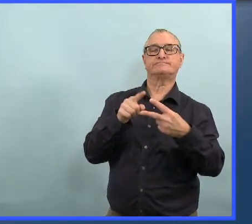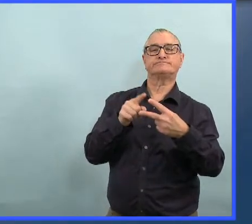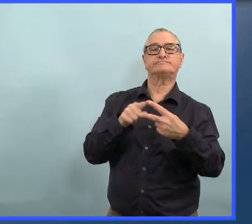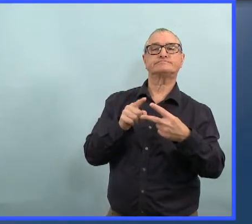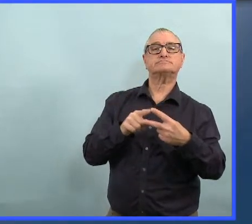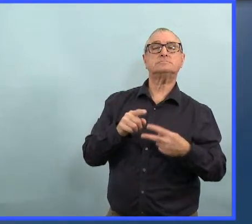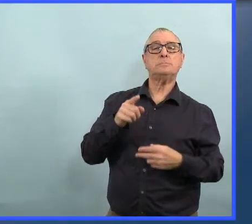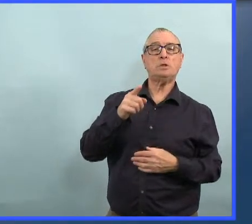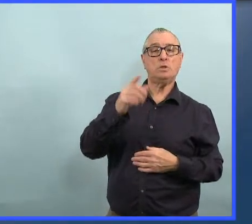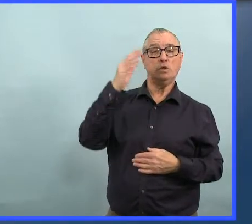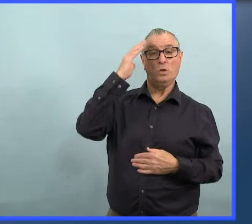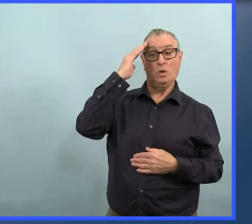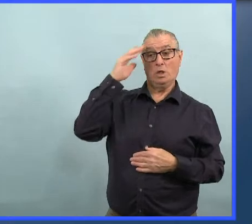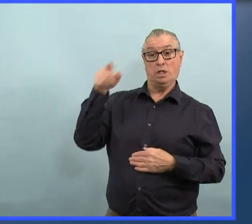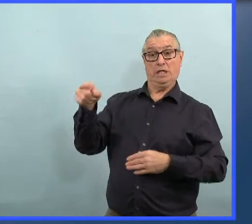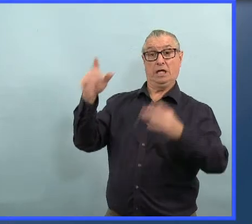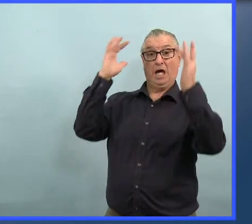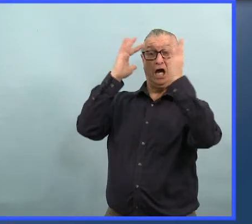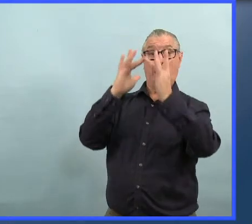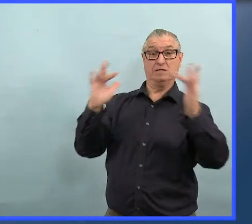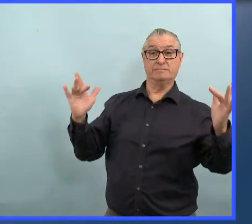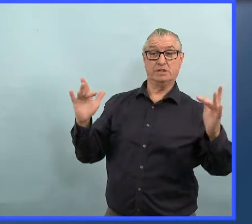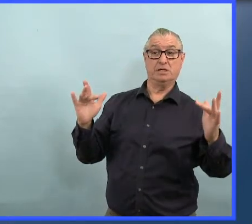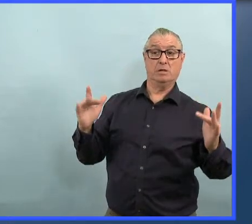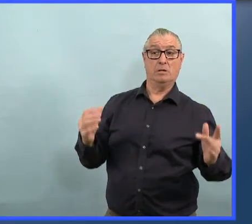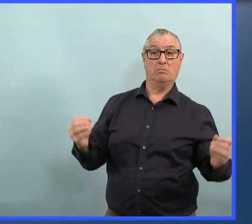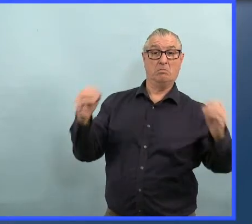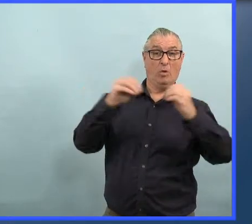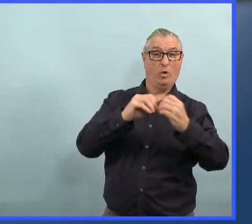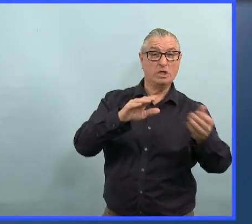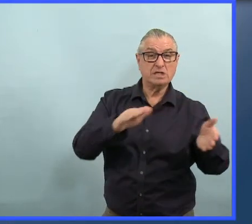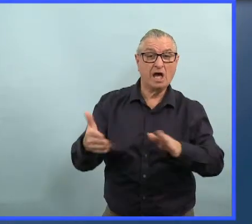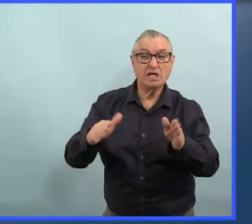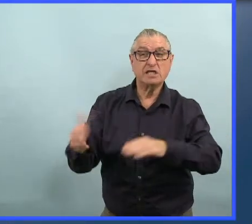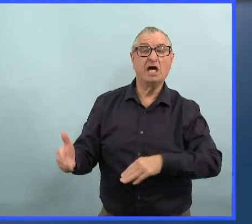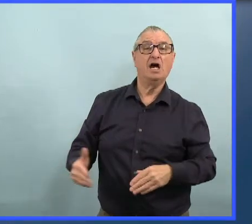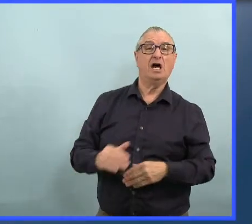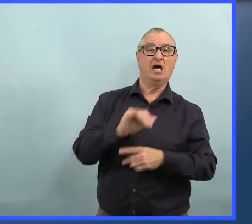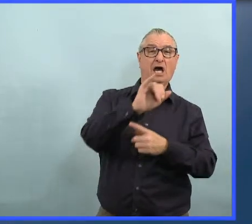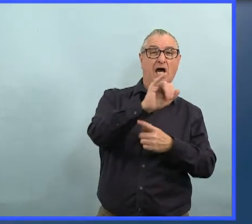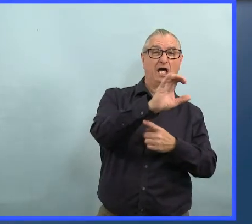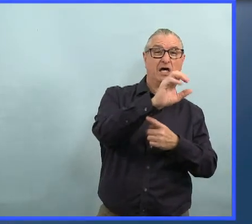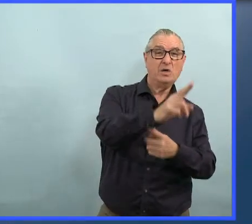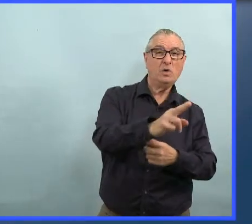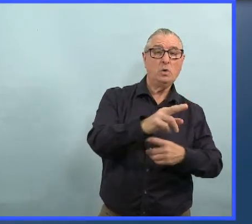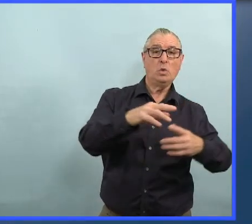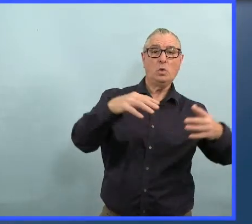now in the past it used to be uh you know heightened higher deaths and hospitalizations